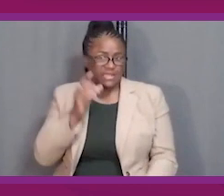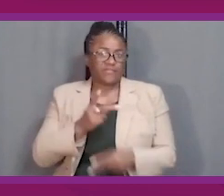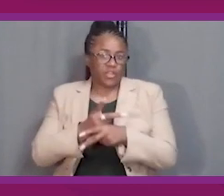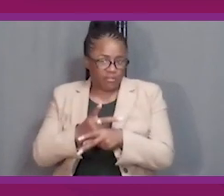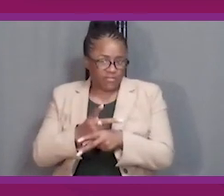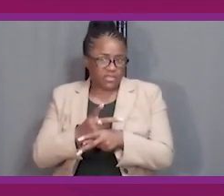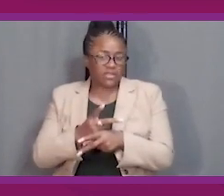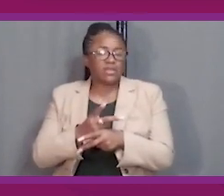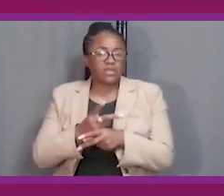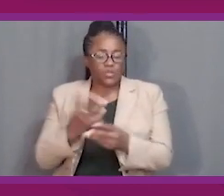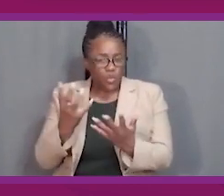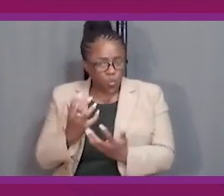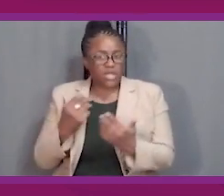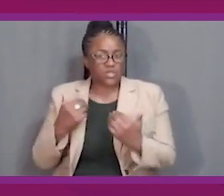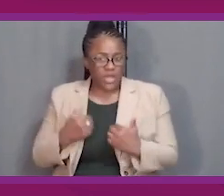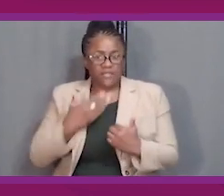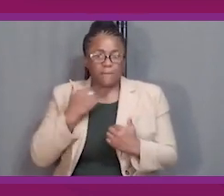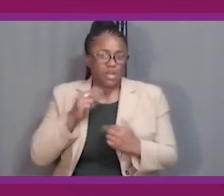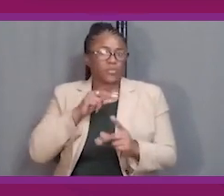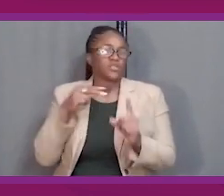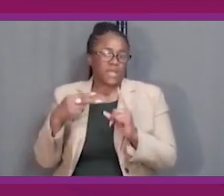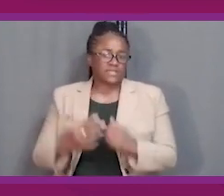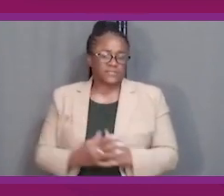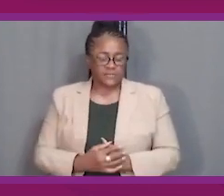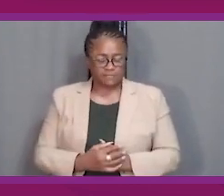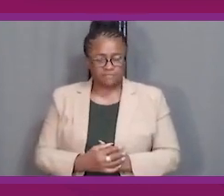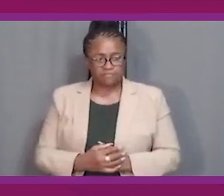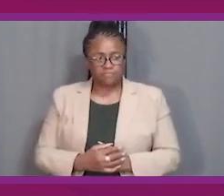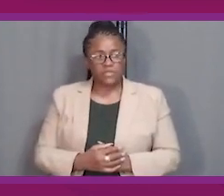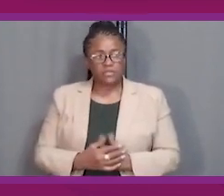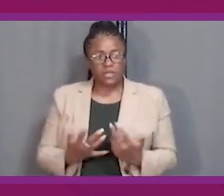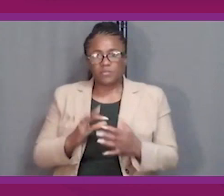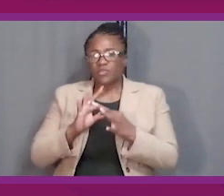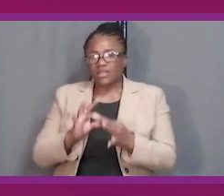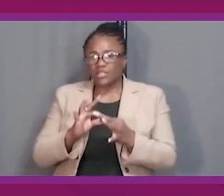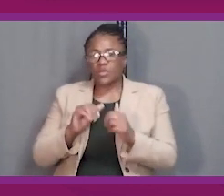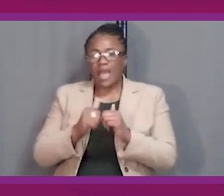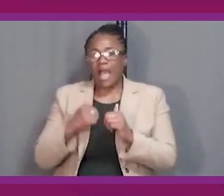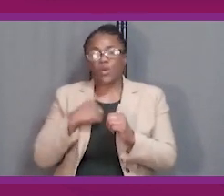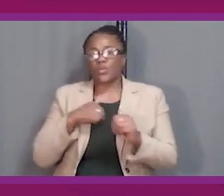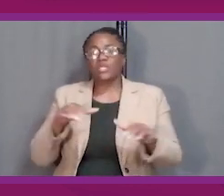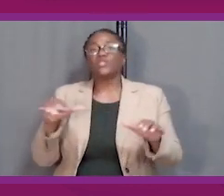how we do in fact put these words into action. Susan Sygall: